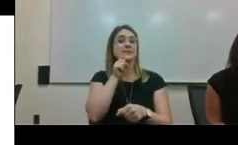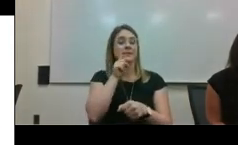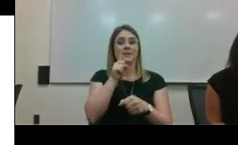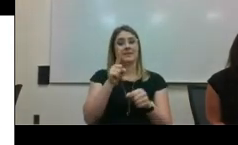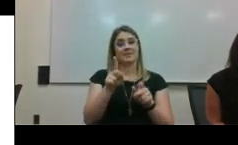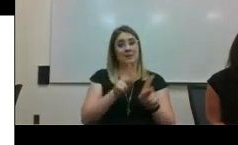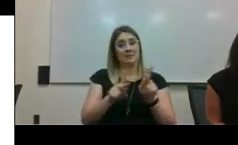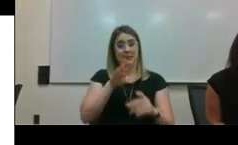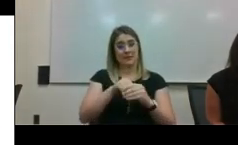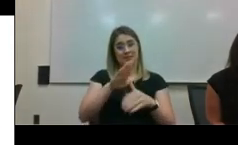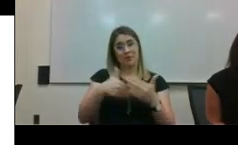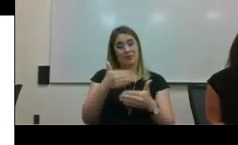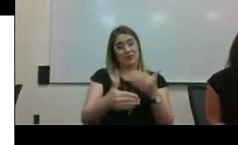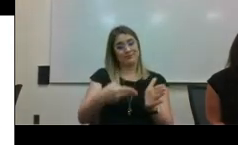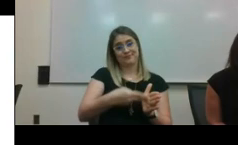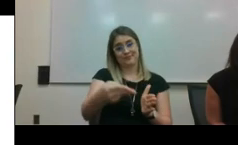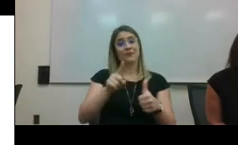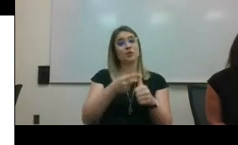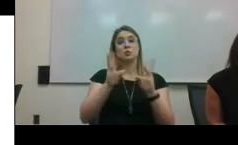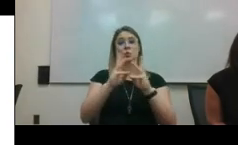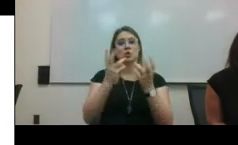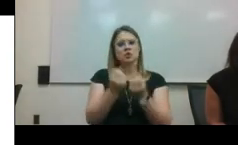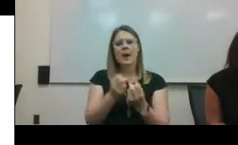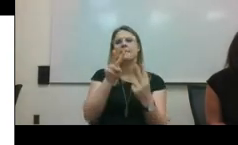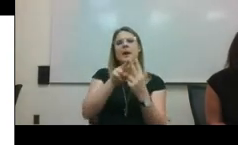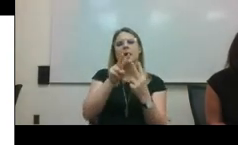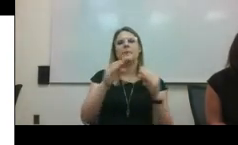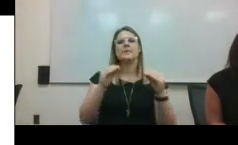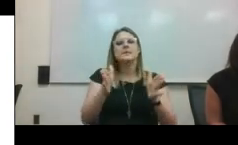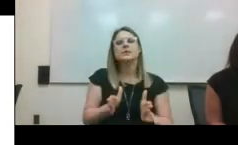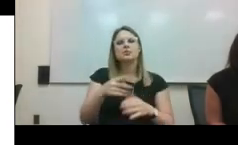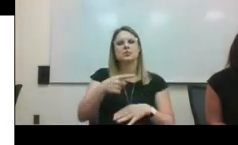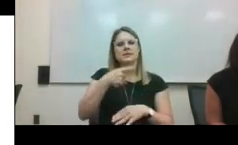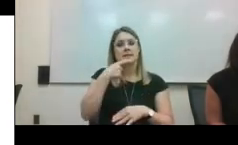The first workshop we went we had a couple of teachers who were hearing and worked with students who are deaf